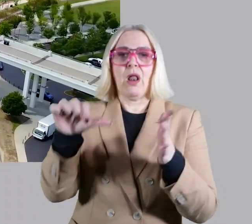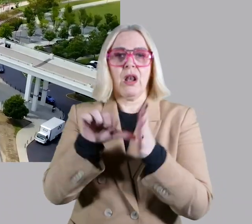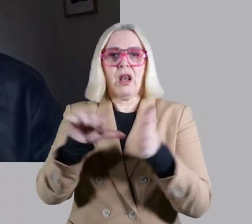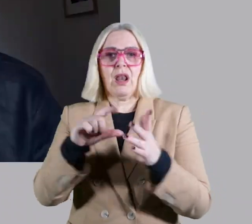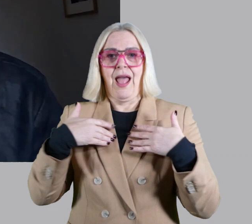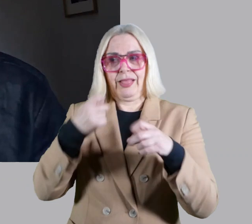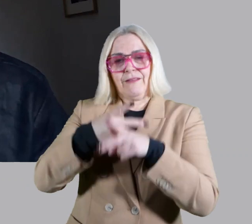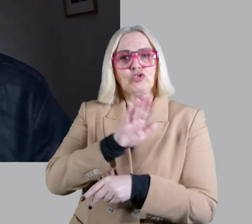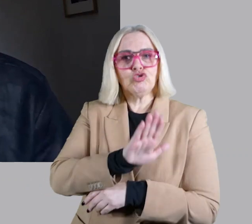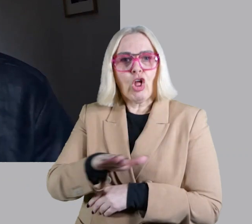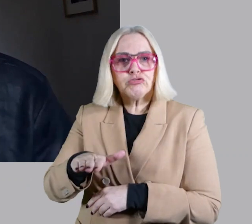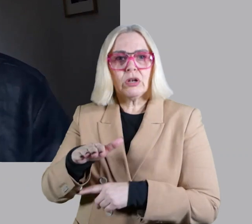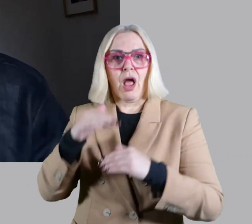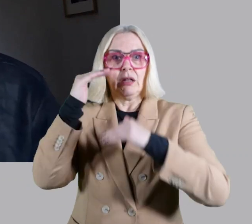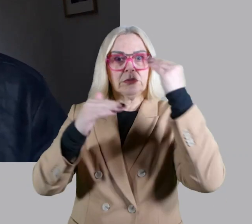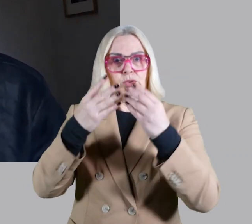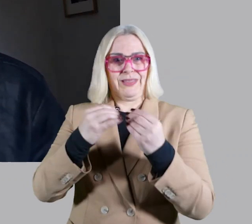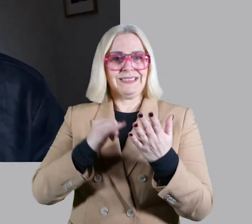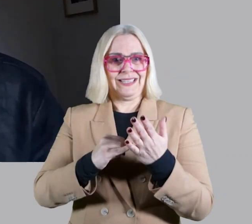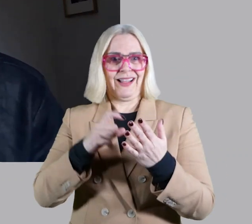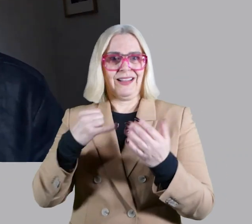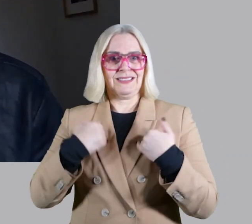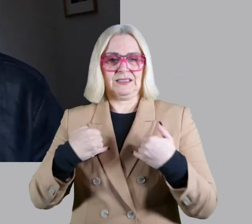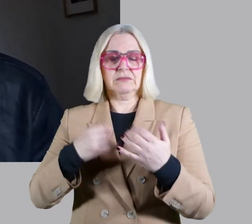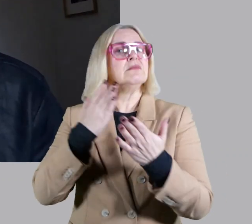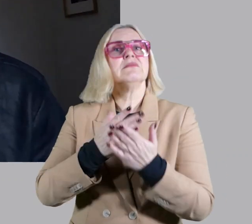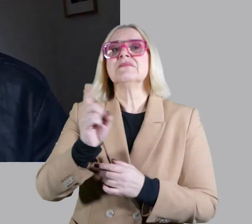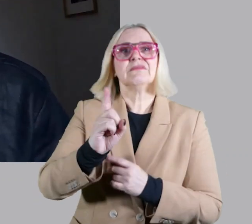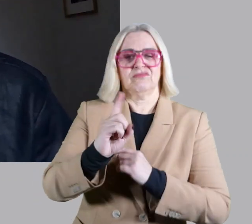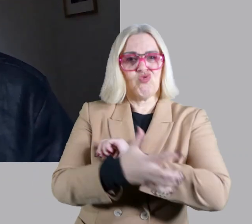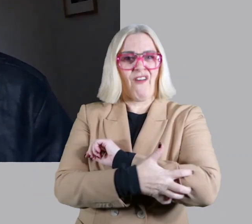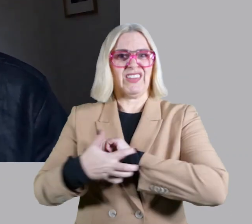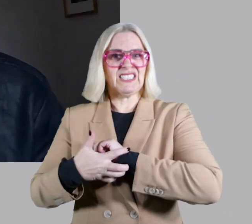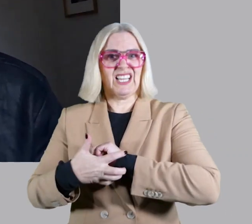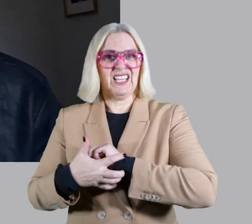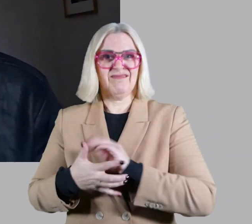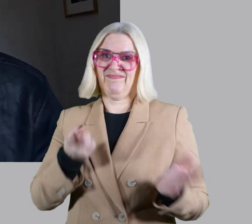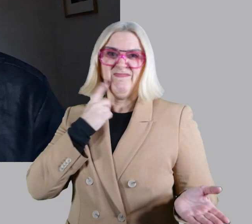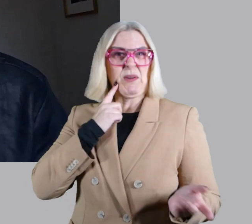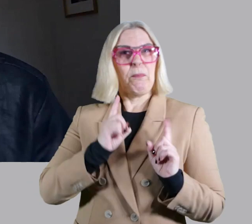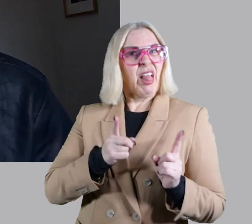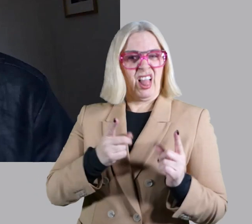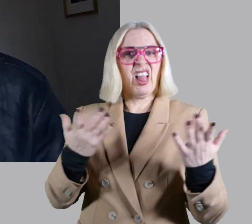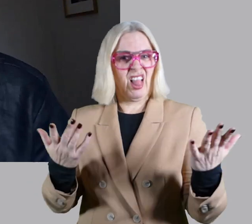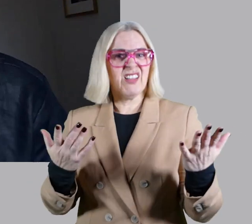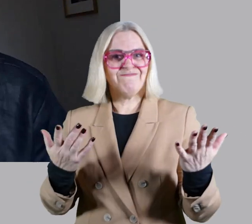The number one challenge for health care for children and adults with sickle cell disease is poverty,